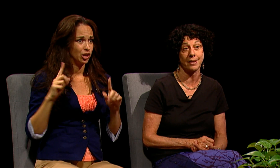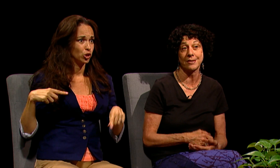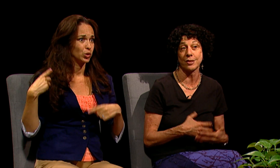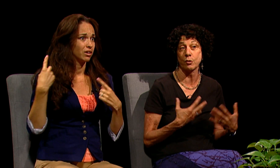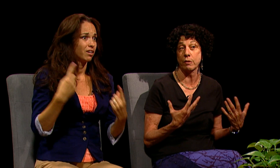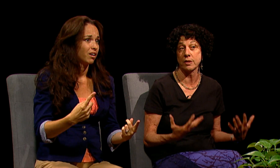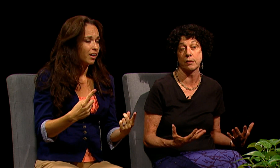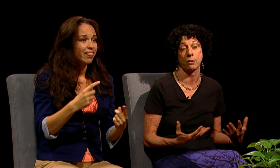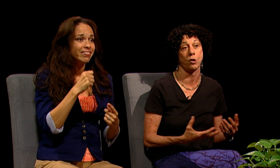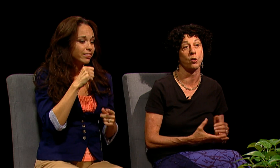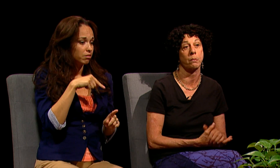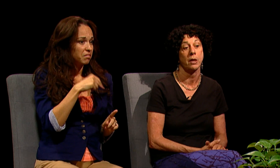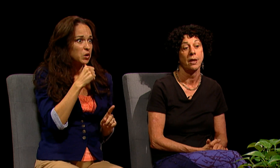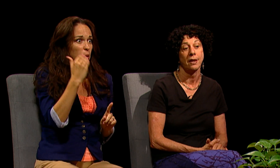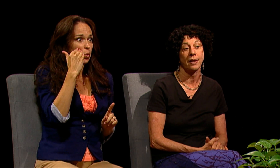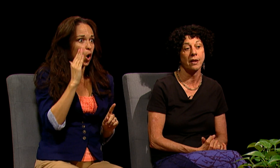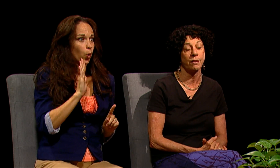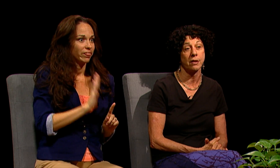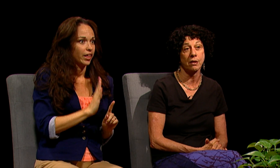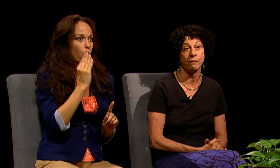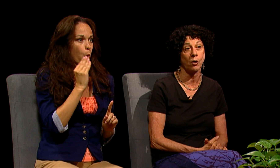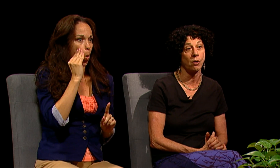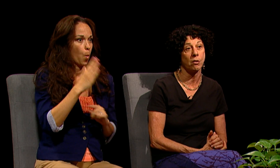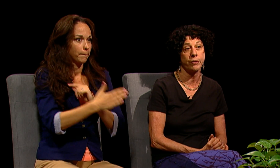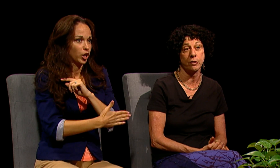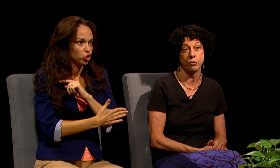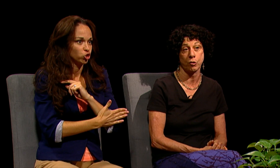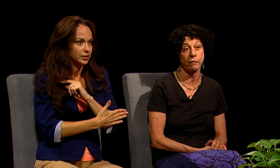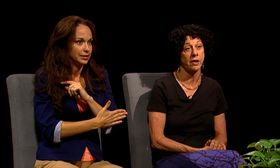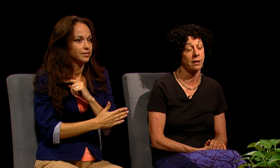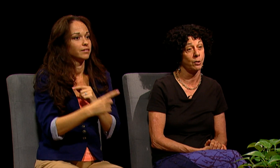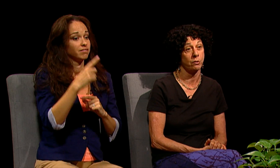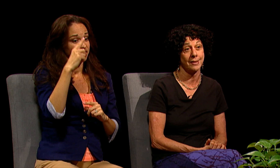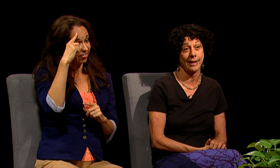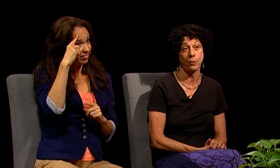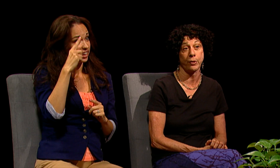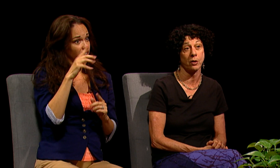THEY CONSIDER THIS THEIR HOME. AND I THINK OF ALL THE DESERVING IMMIGRANTS OUT THERE